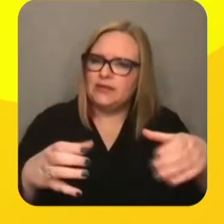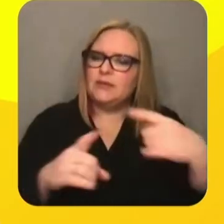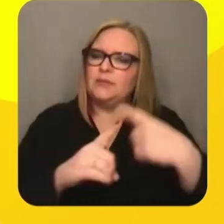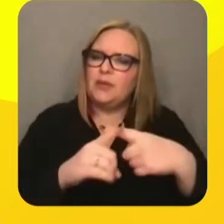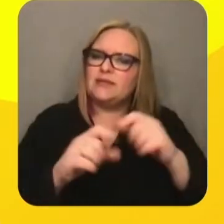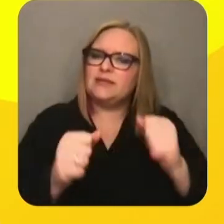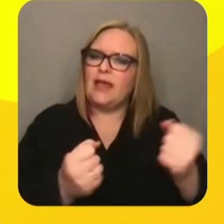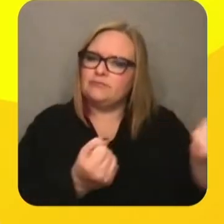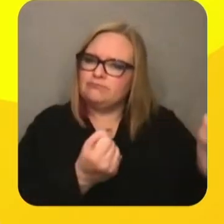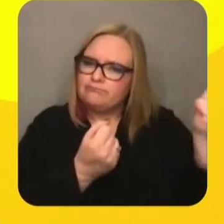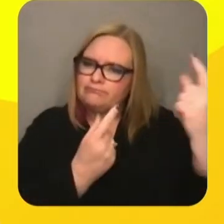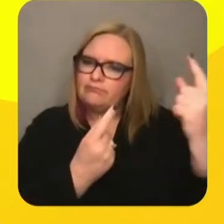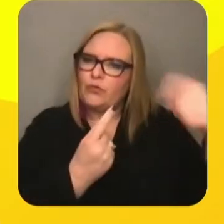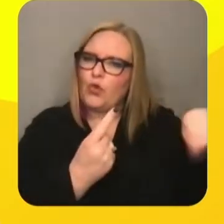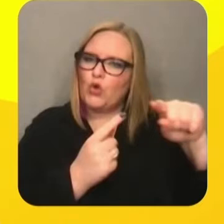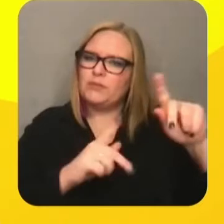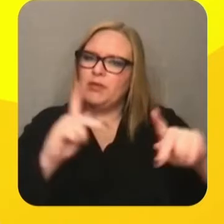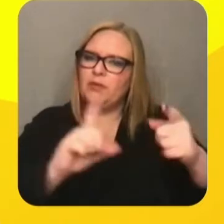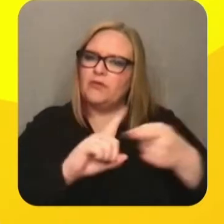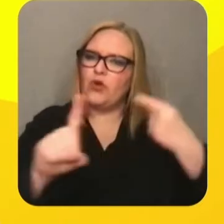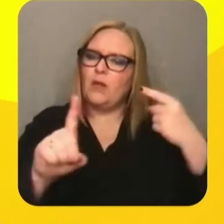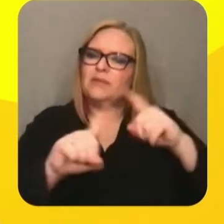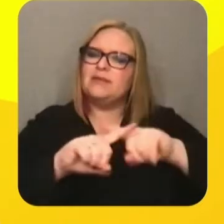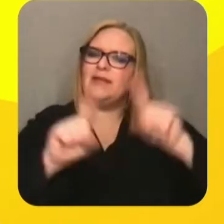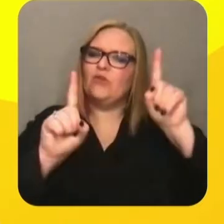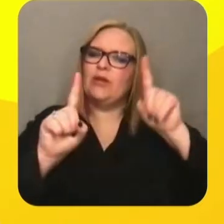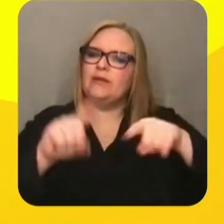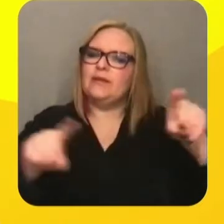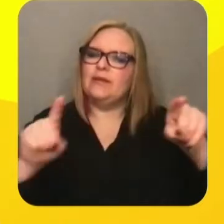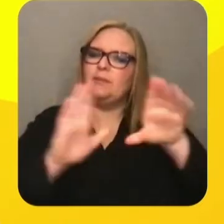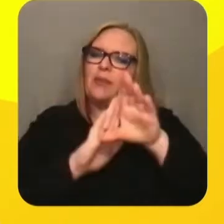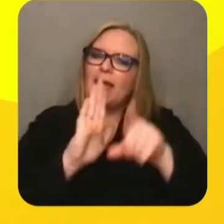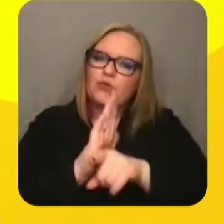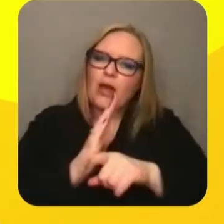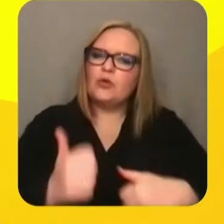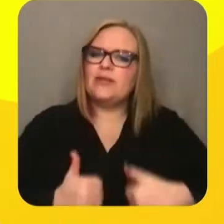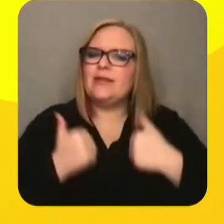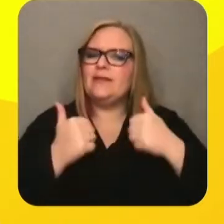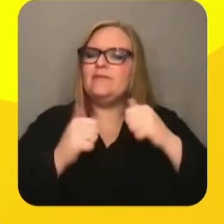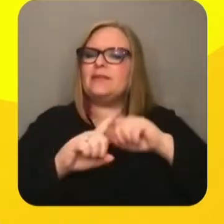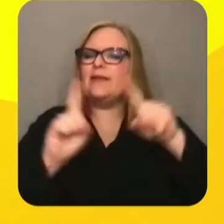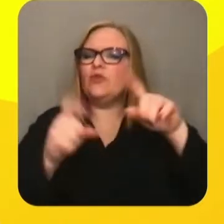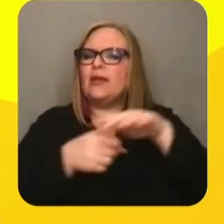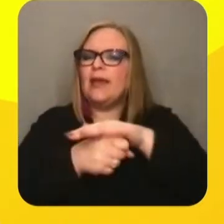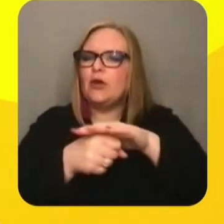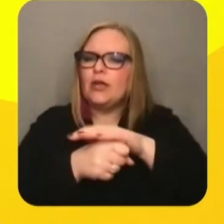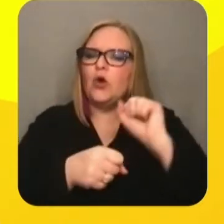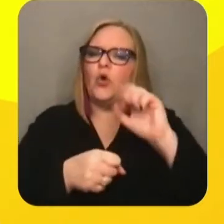who come from different backgrounds or live in different places or are situated socioeconomically in different ways.